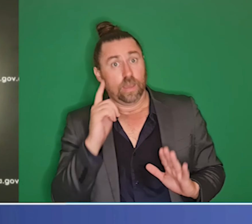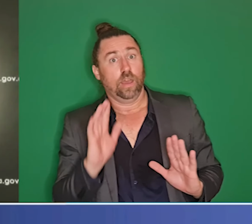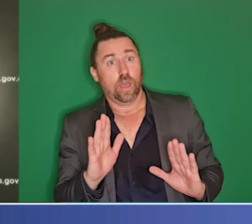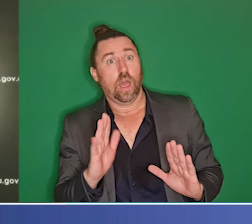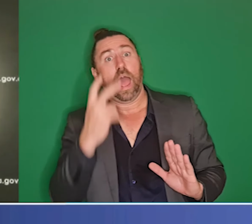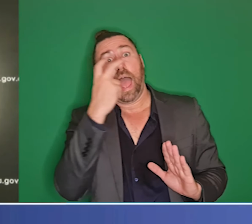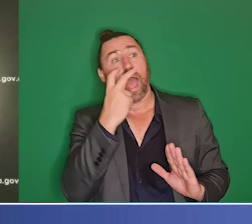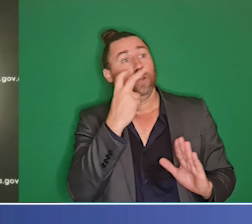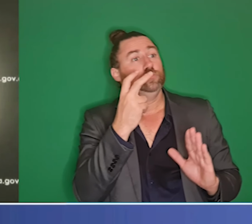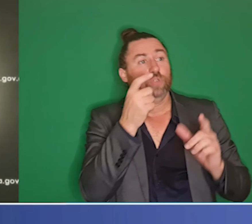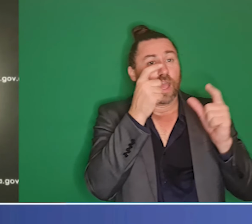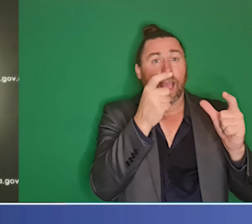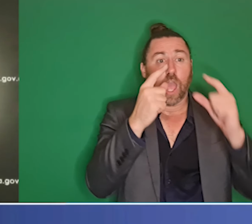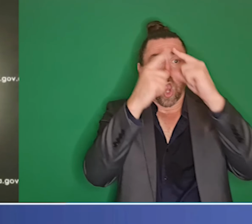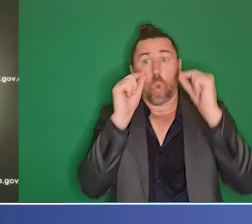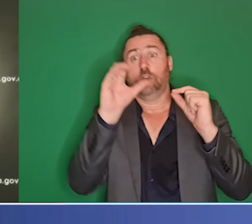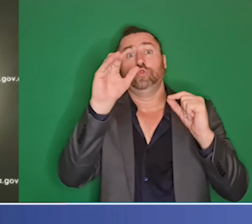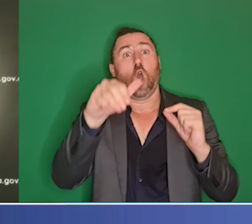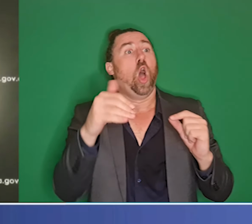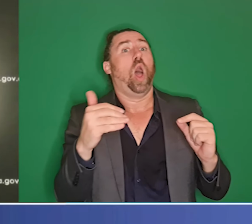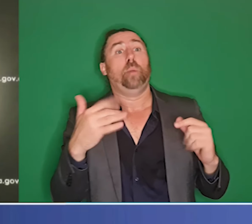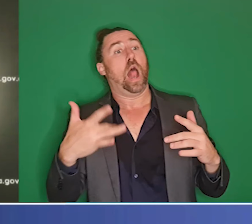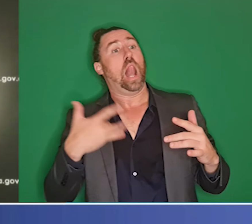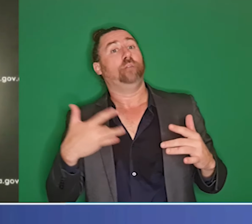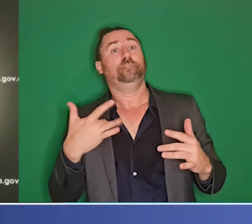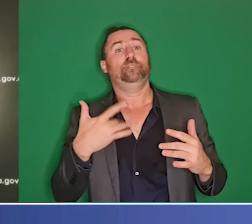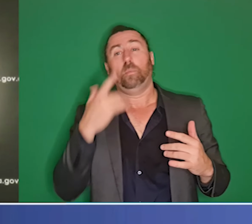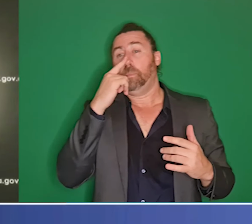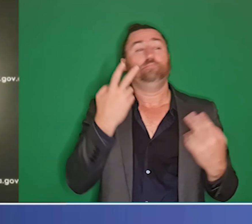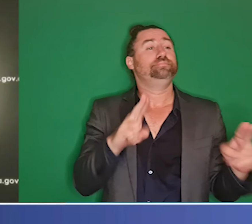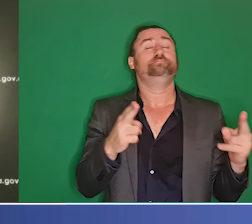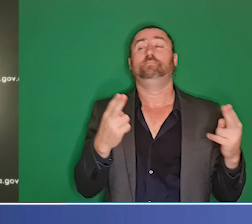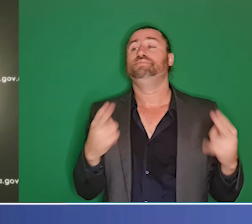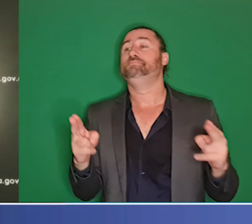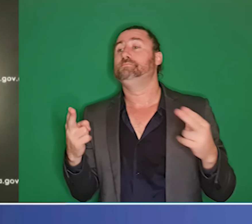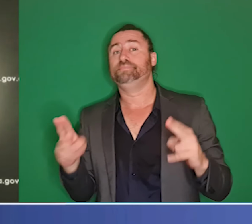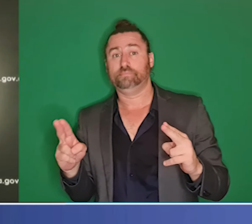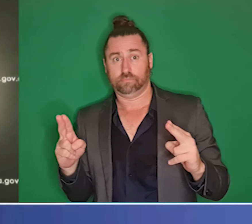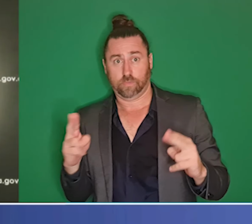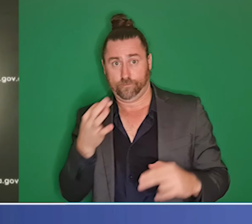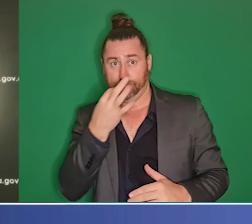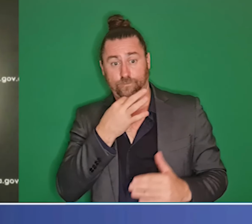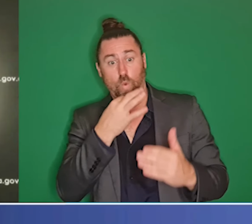in aged care facilities in the world. And I think that that's a very significant point to make.